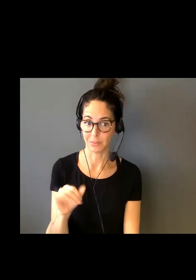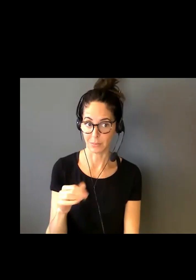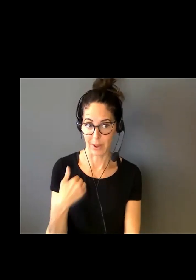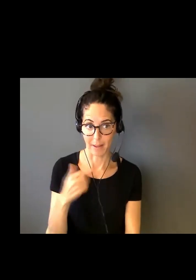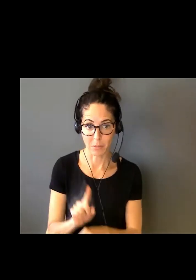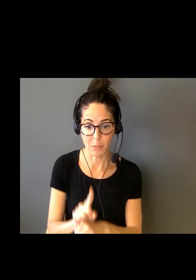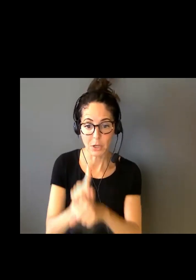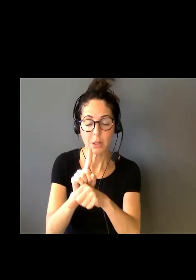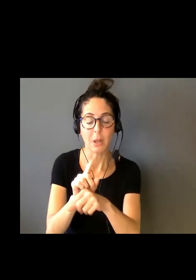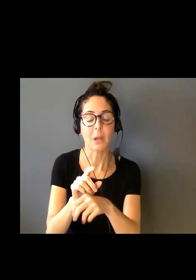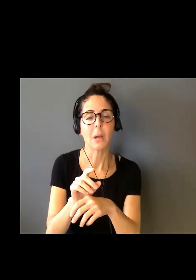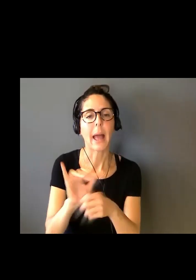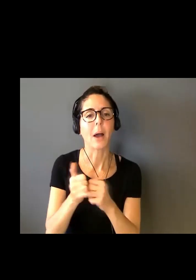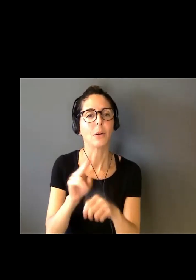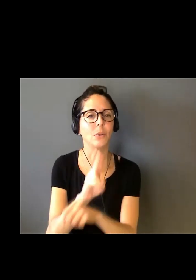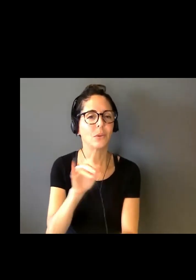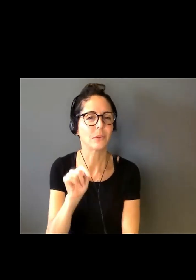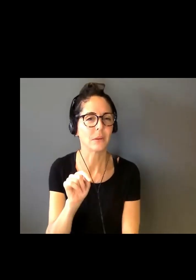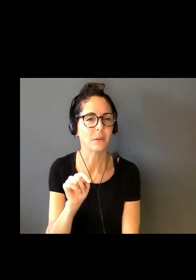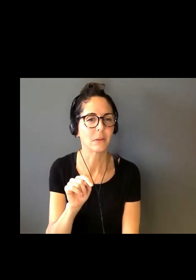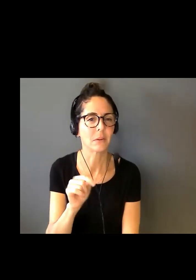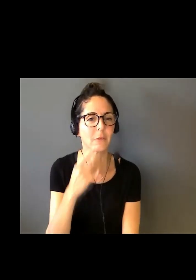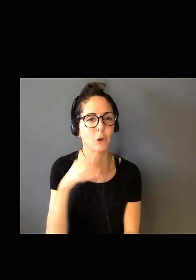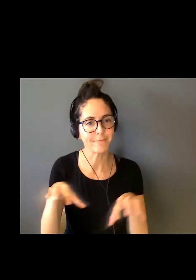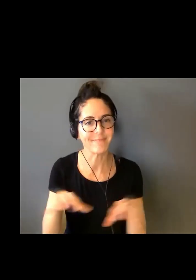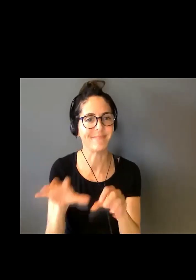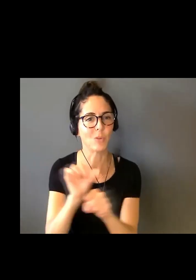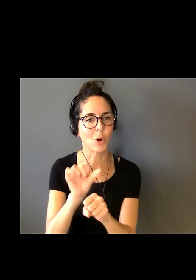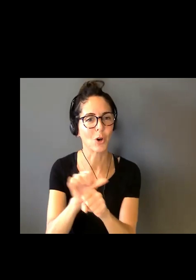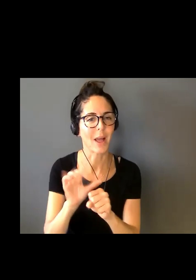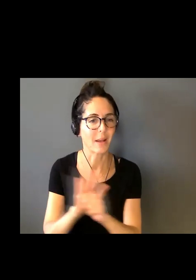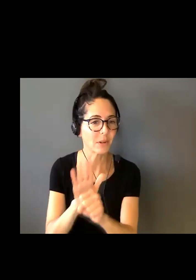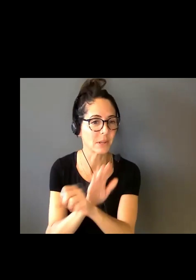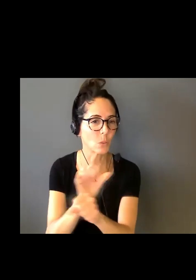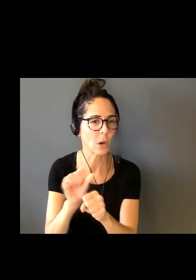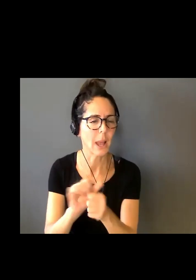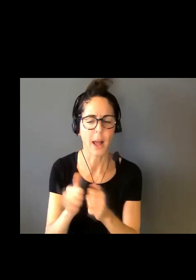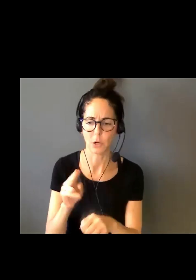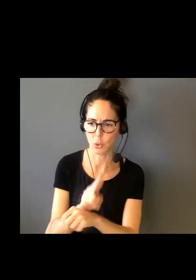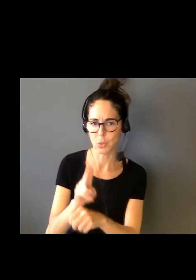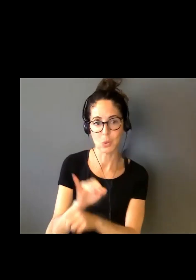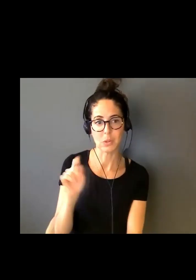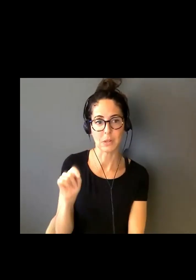use your privileges to do the work you want to do? The advocacy work, you know, the groundwork. How